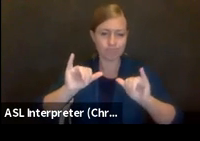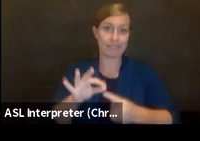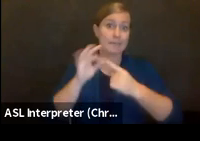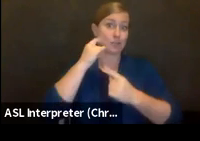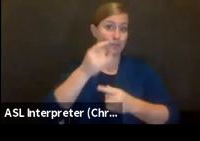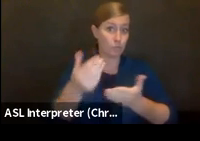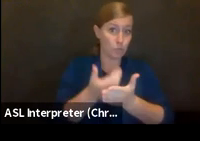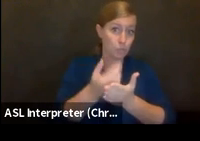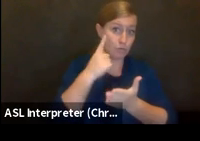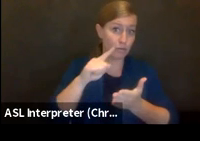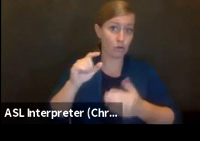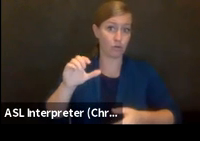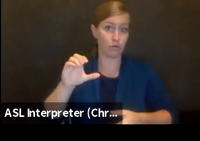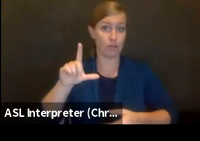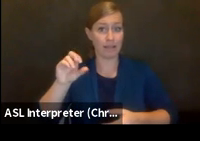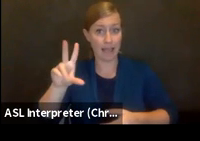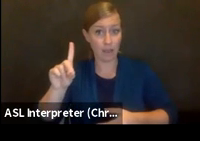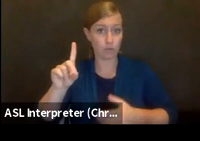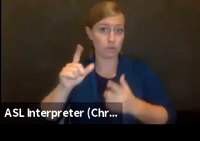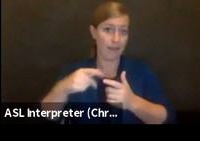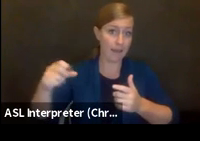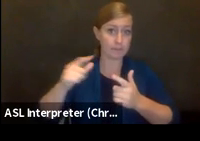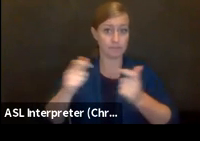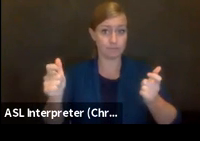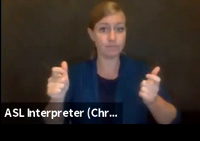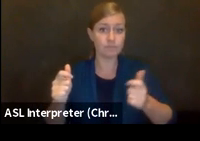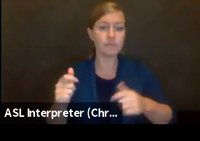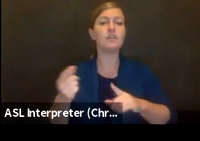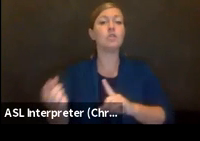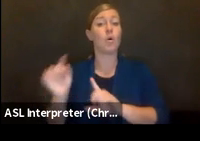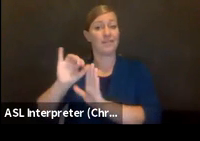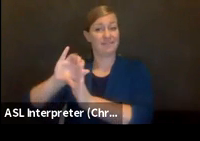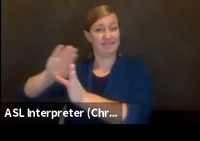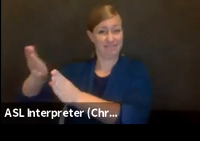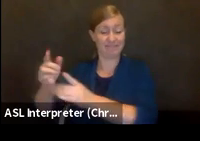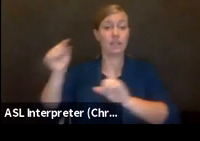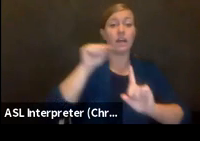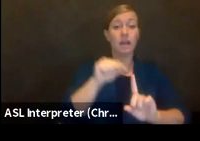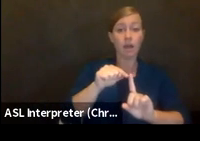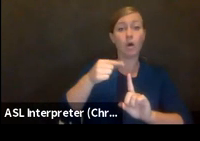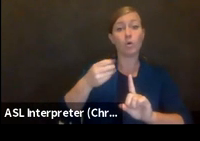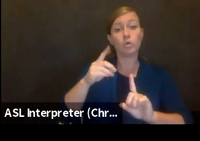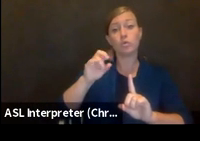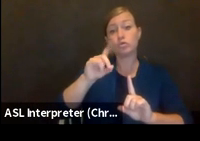ESD 189 - Amy Colburn: With those different apps. So, and Google Drive assignments. So I'm going to click on this to that, just so we can see what the differences